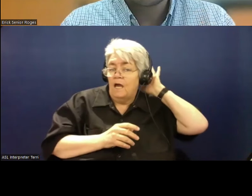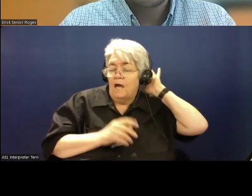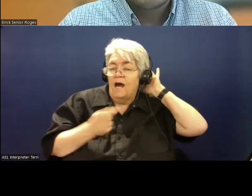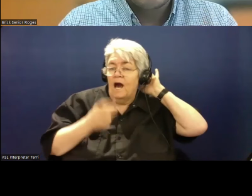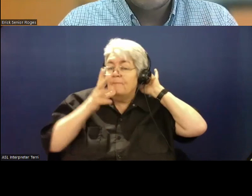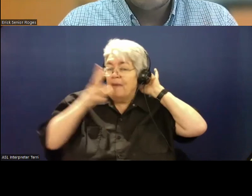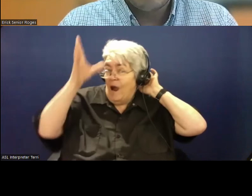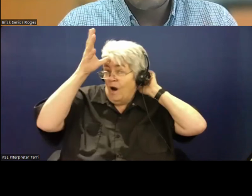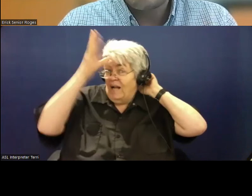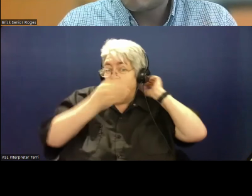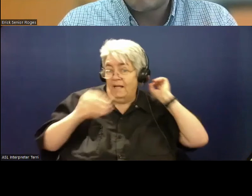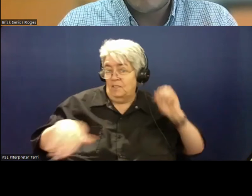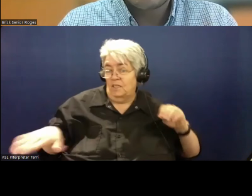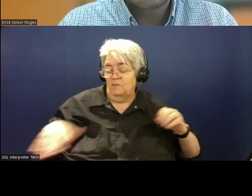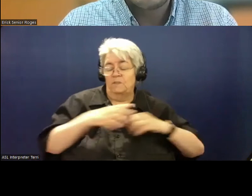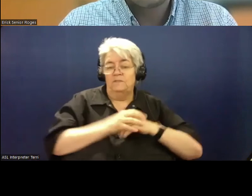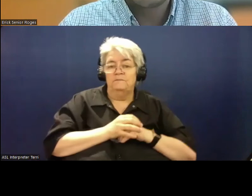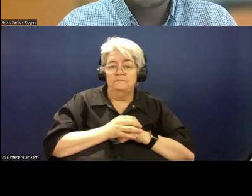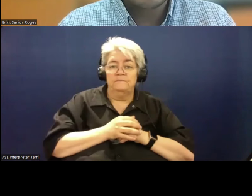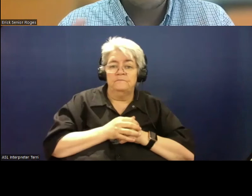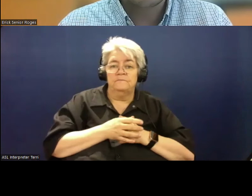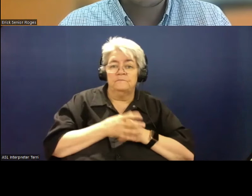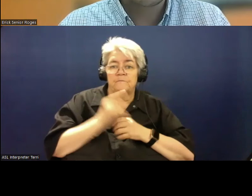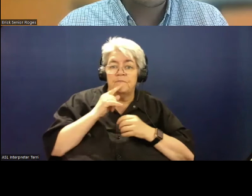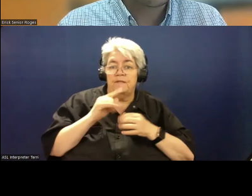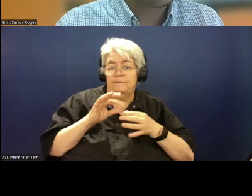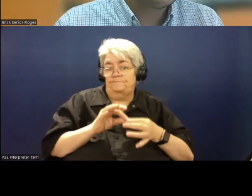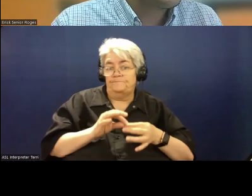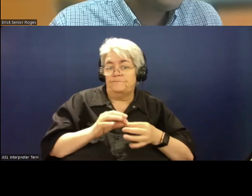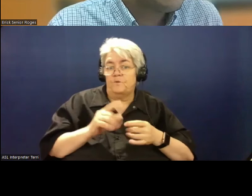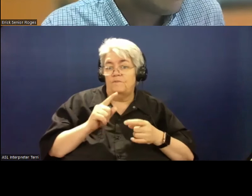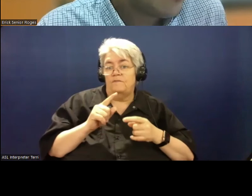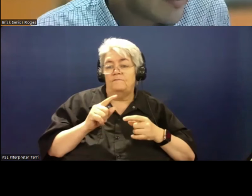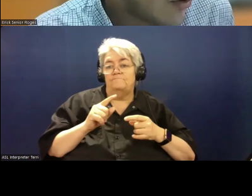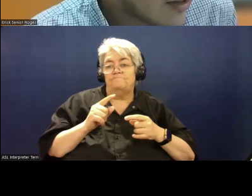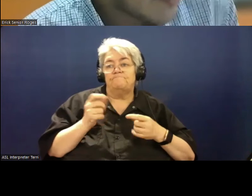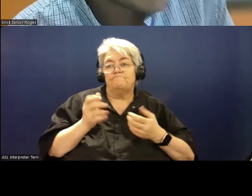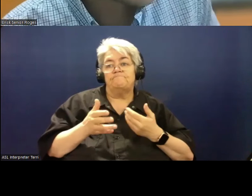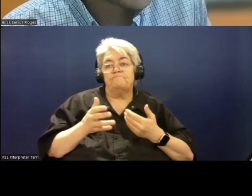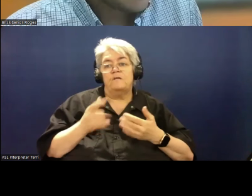CHAIRMAN ARE ASSOCIATED WITH SUICIDAL IDEAS AND ATTEMPTS.